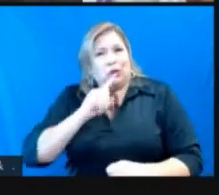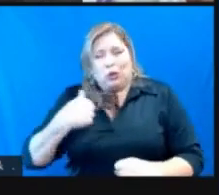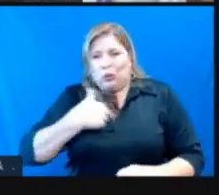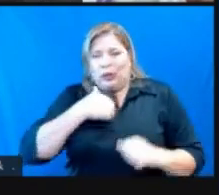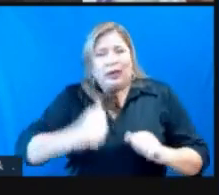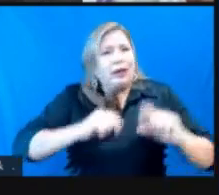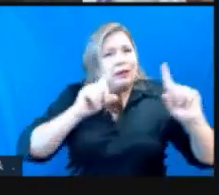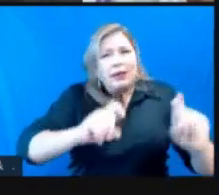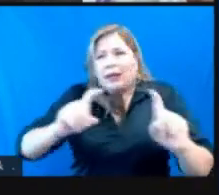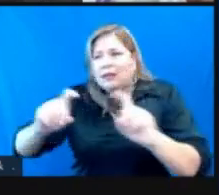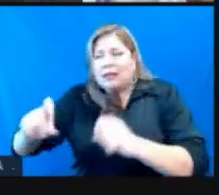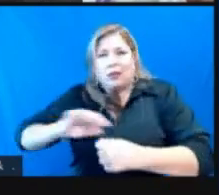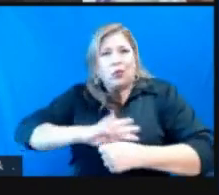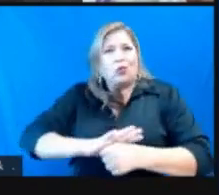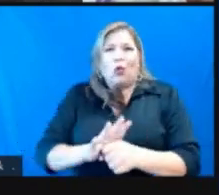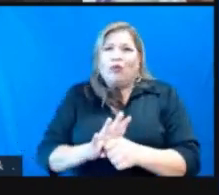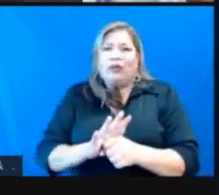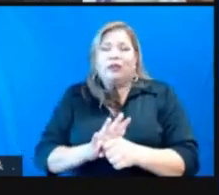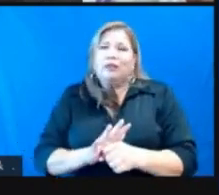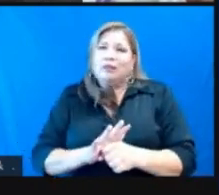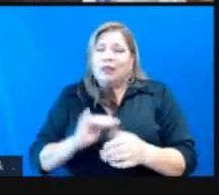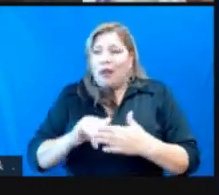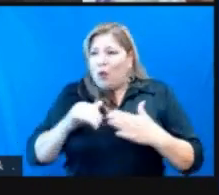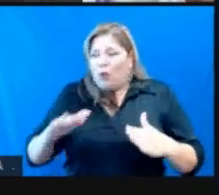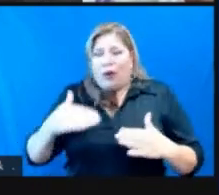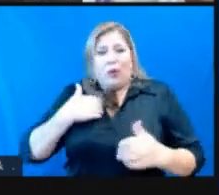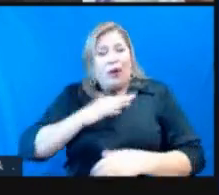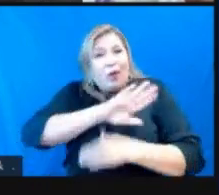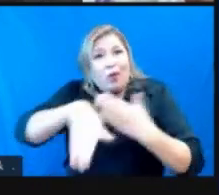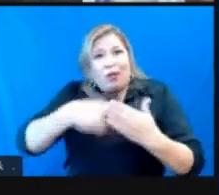and covert testing so we can be informed about diagnosis, tracked the